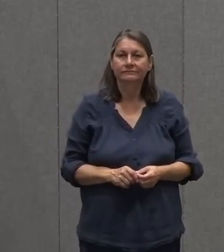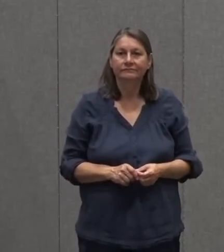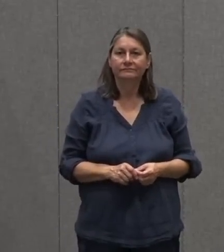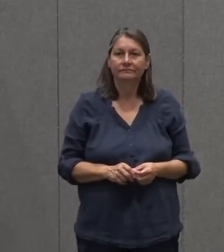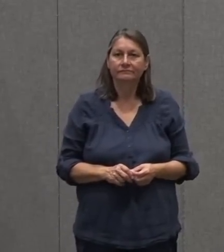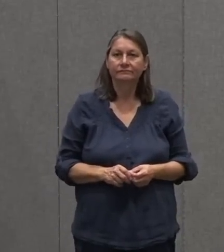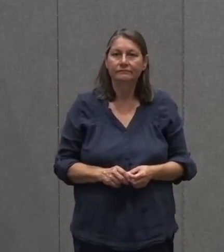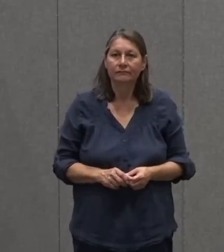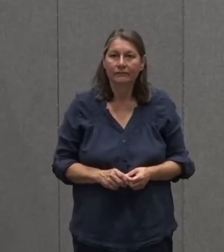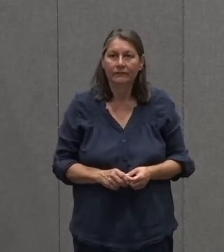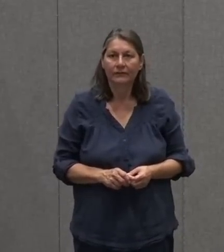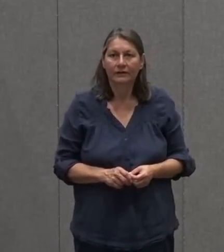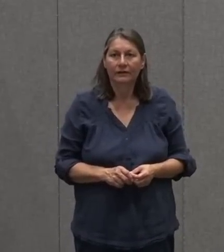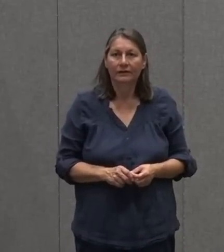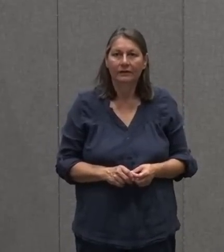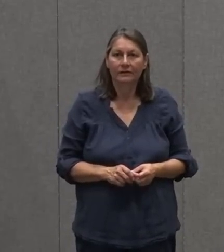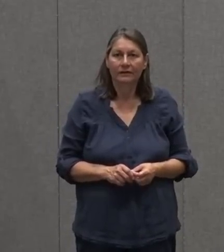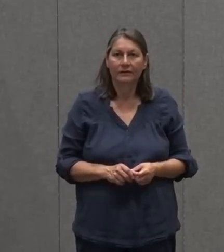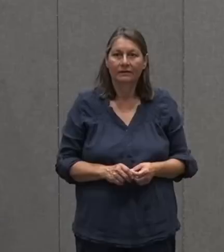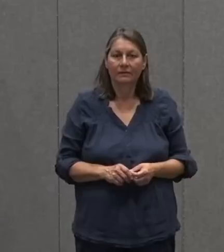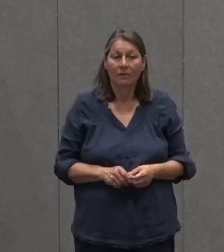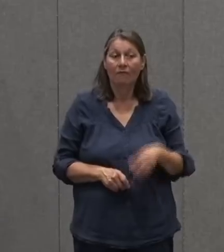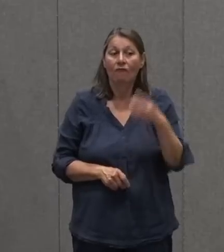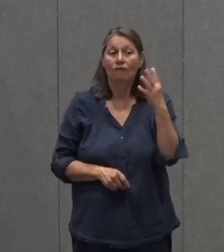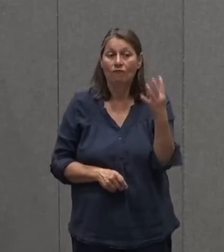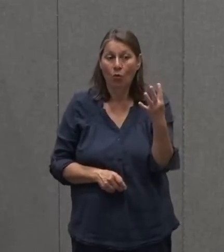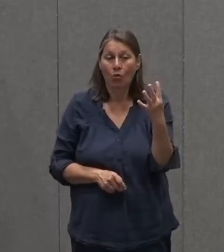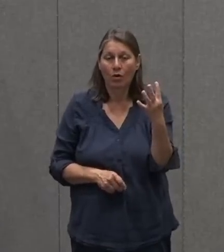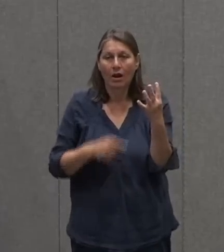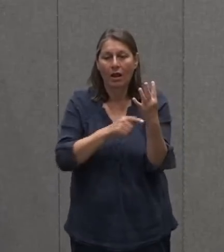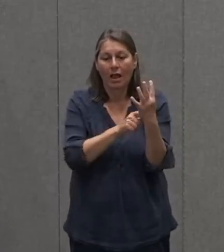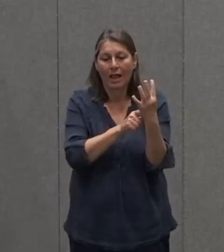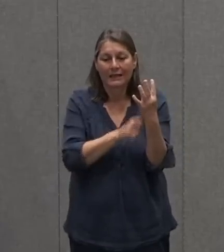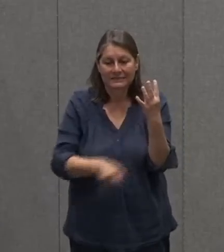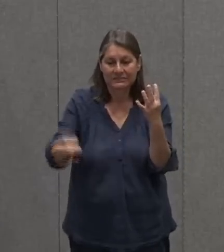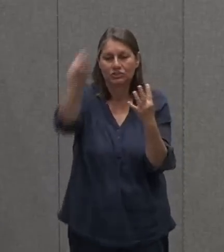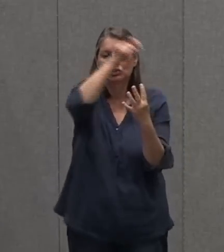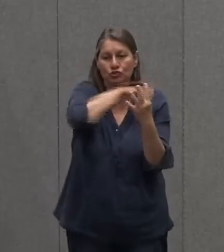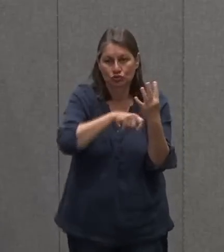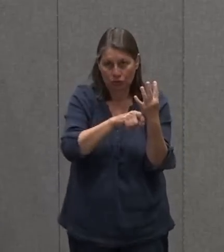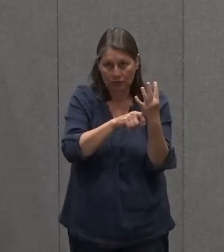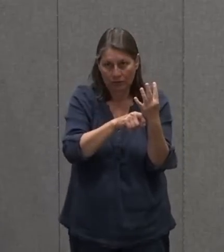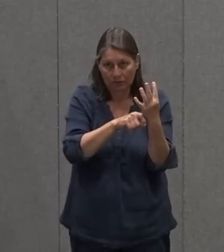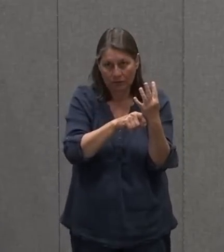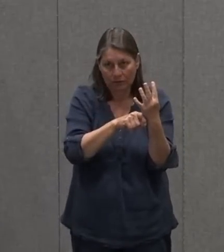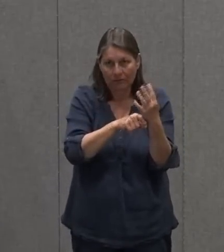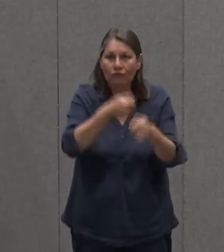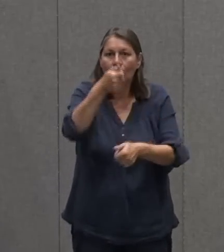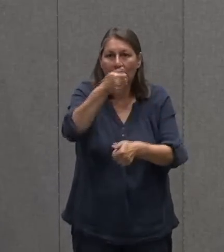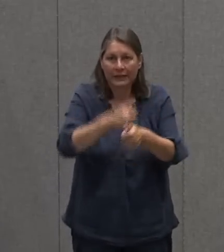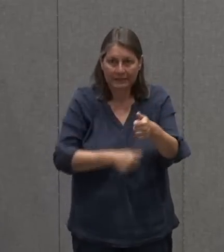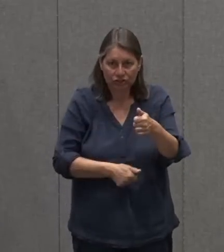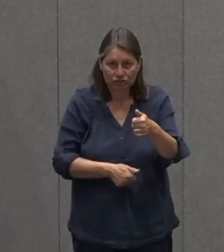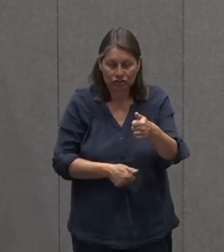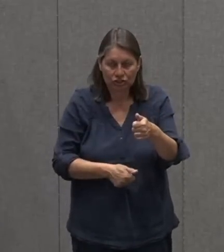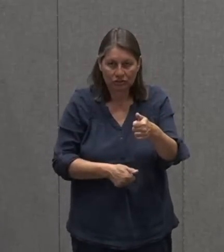So, I had to circle, now I have four stickers and they're giving it to each classmates. How many classmates do I have?